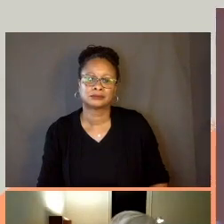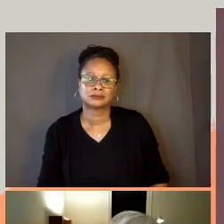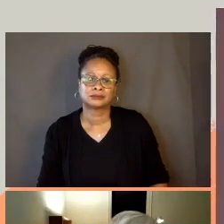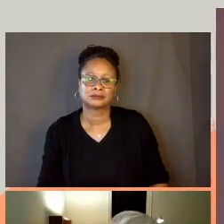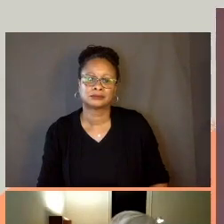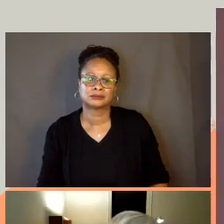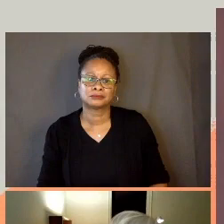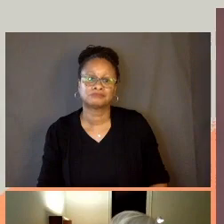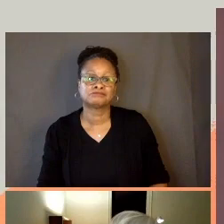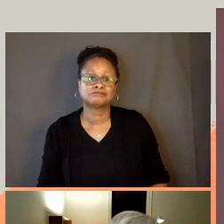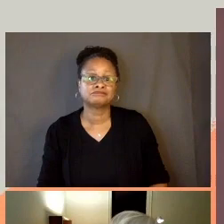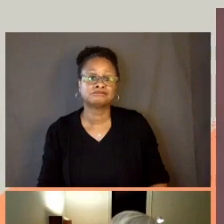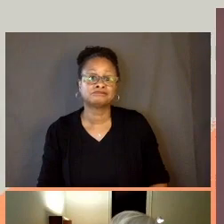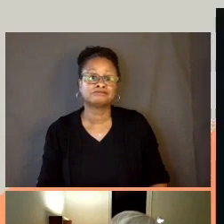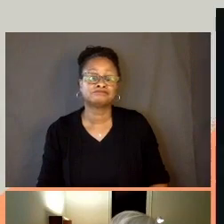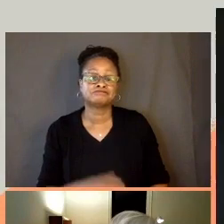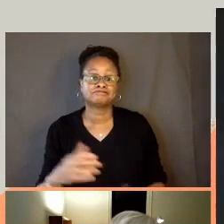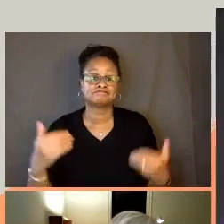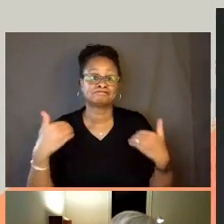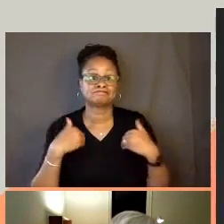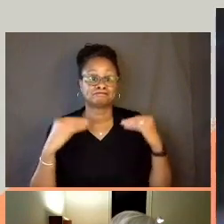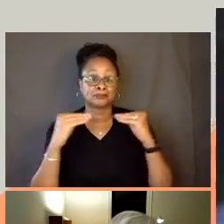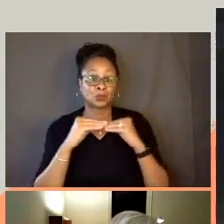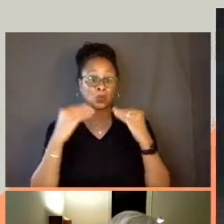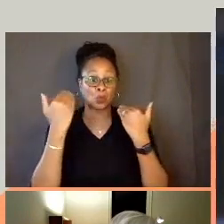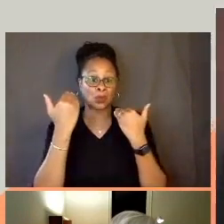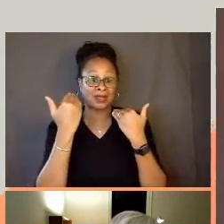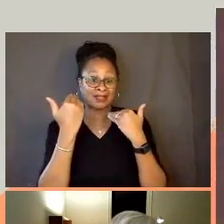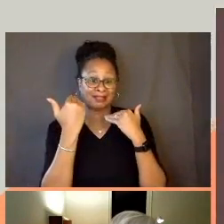Having more limited vision than other artists,